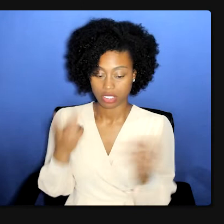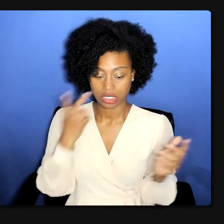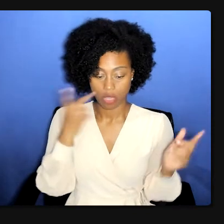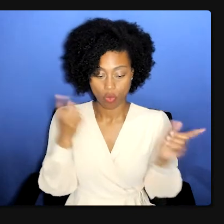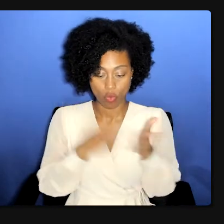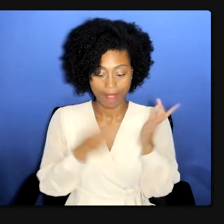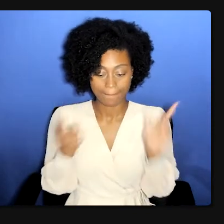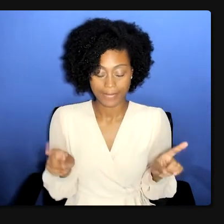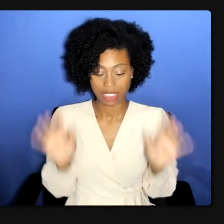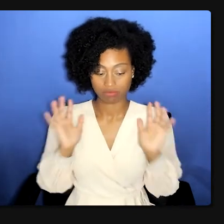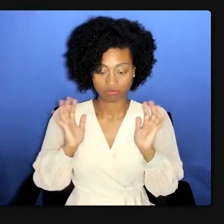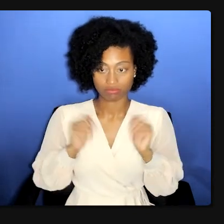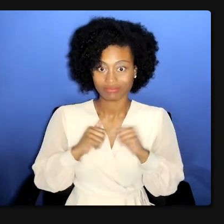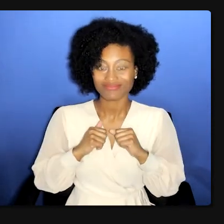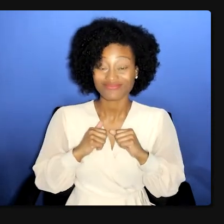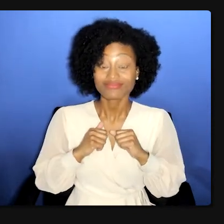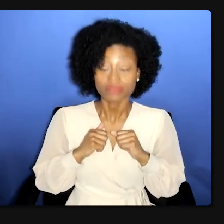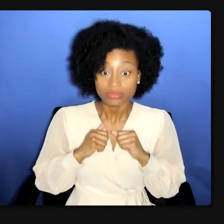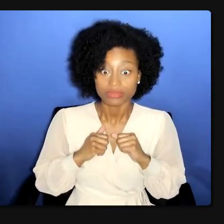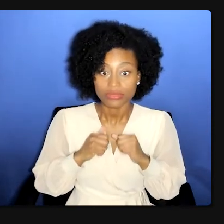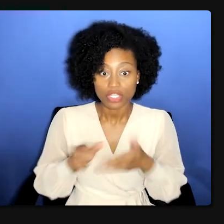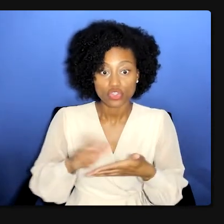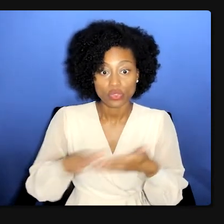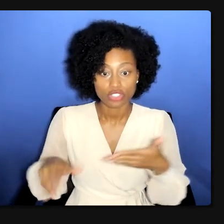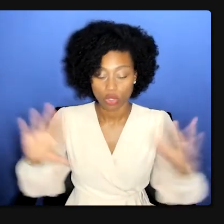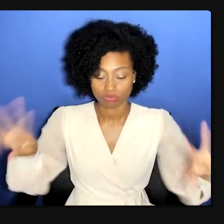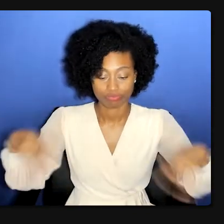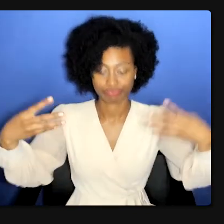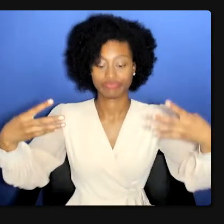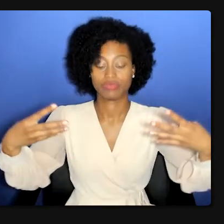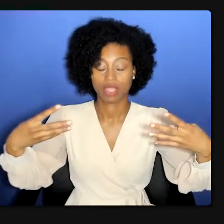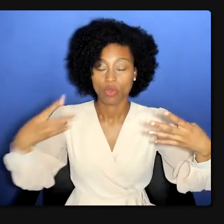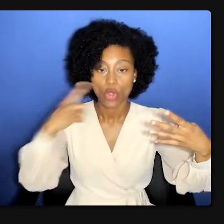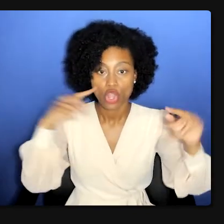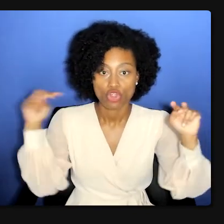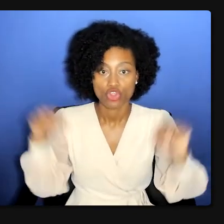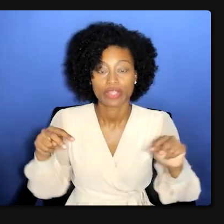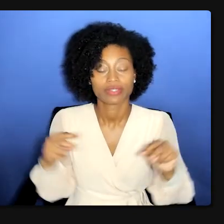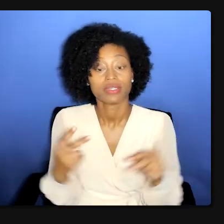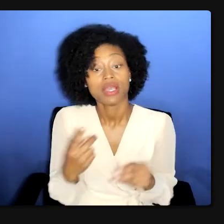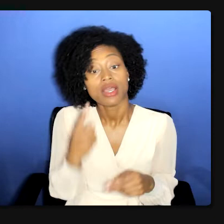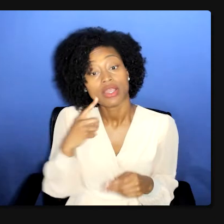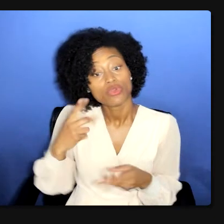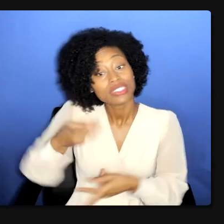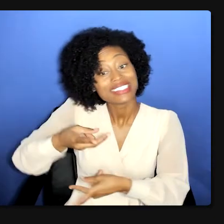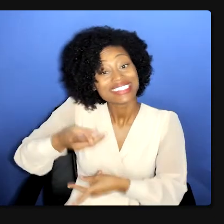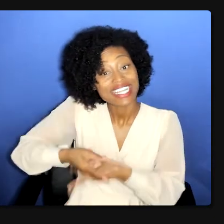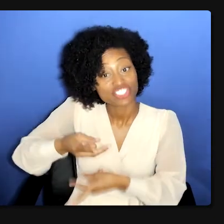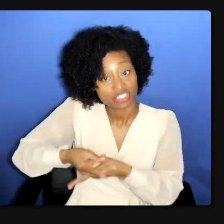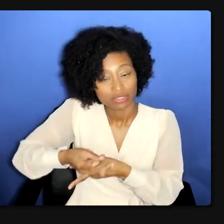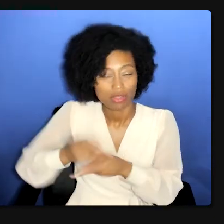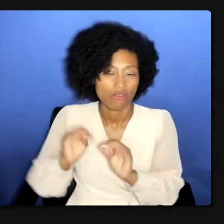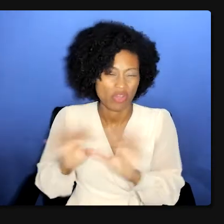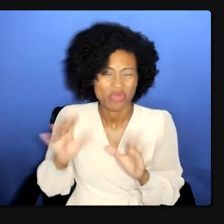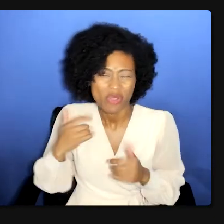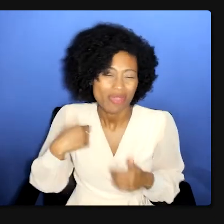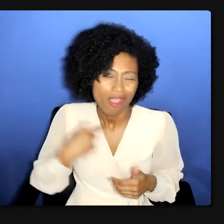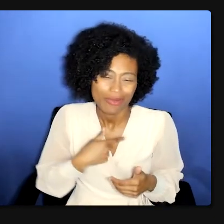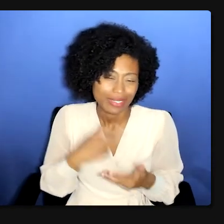So in looking at the results, we were looking at two things. Obviously, we were looking at retention, as we mentioned,